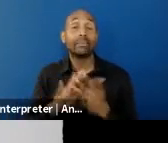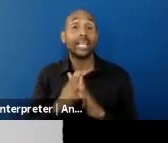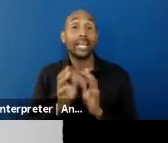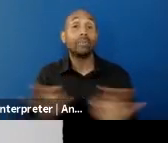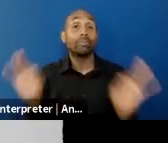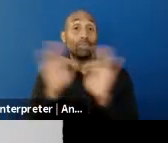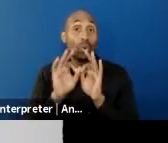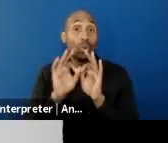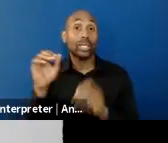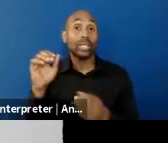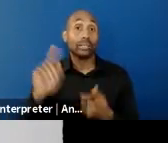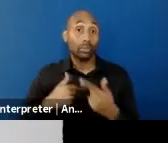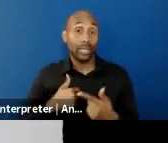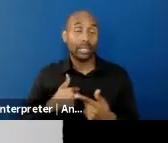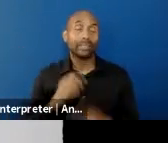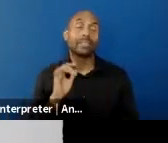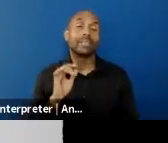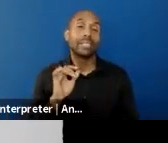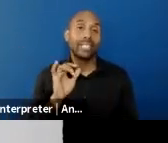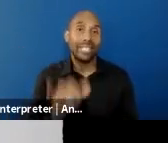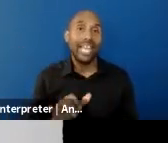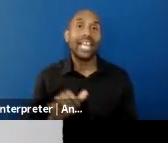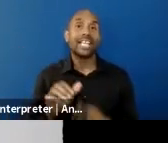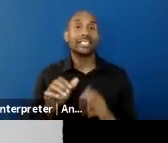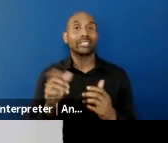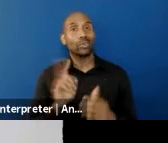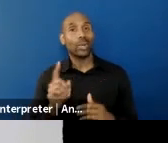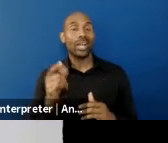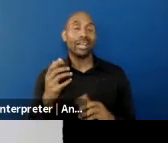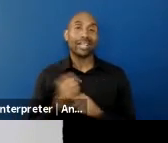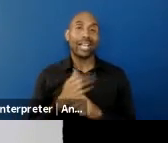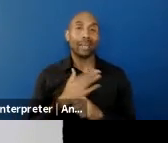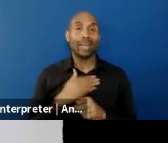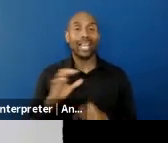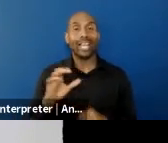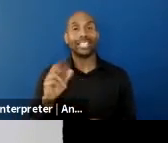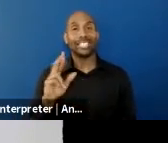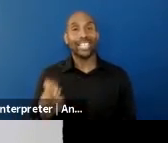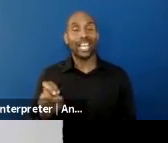It was where I received my care packages when I went away to college.